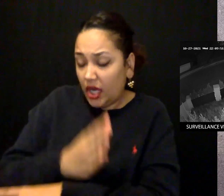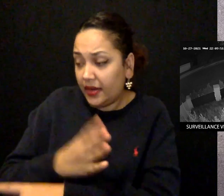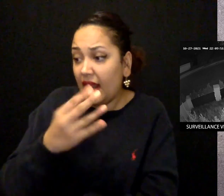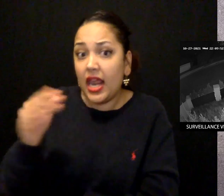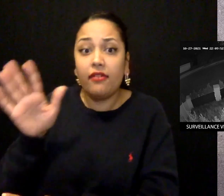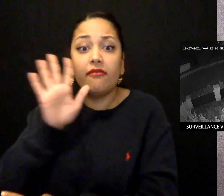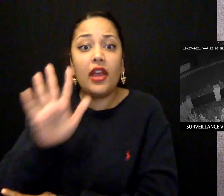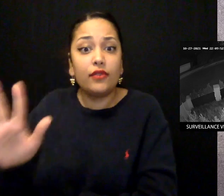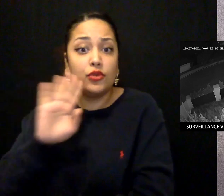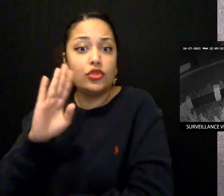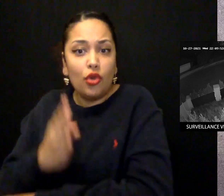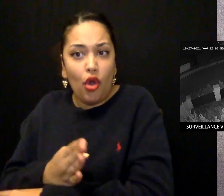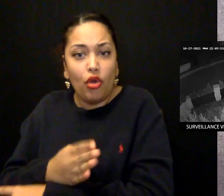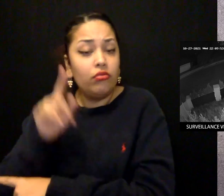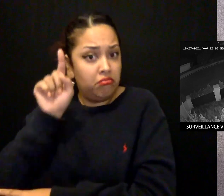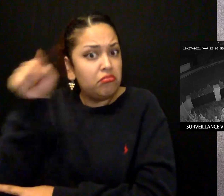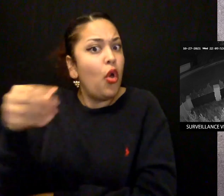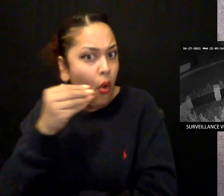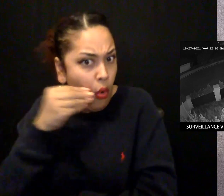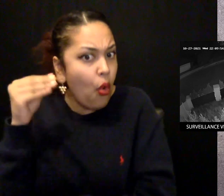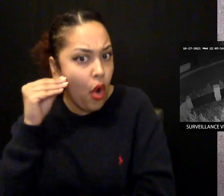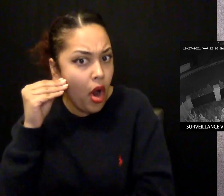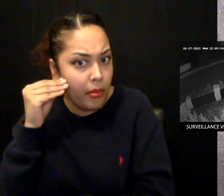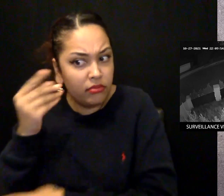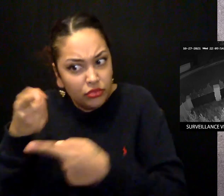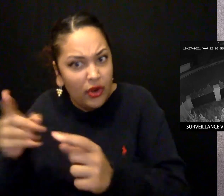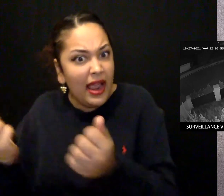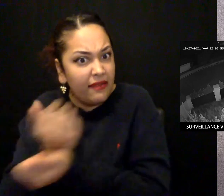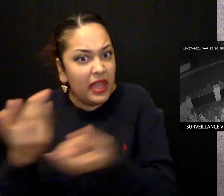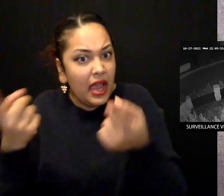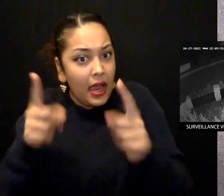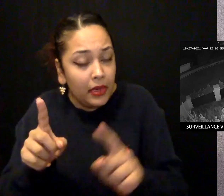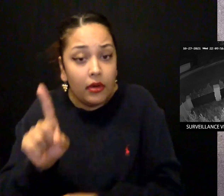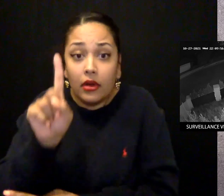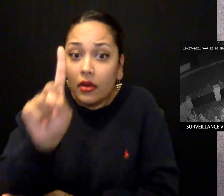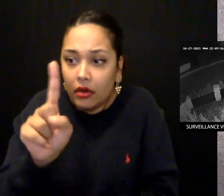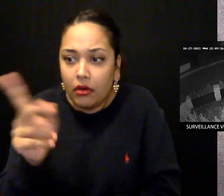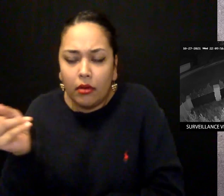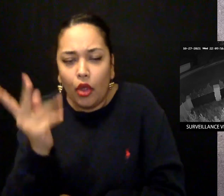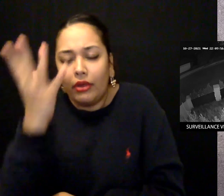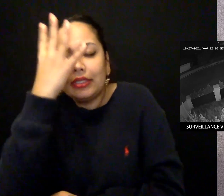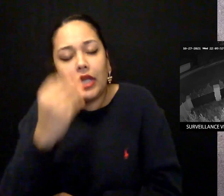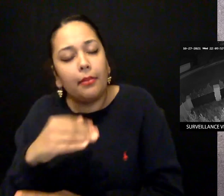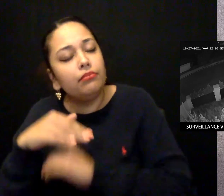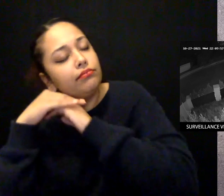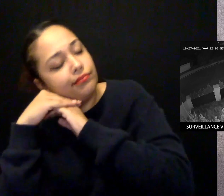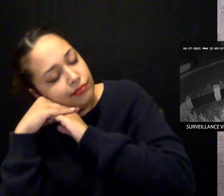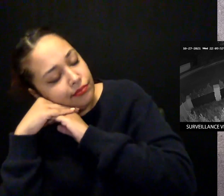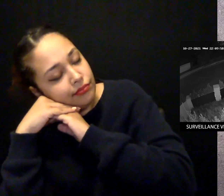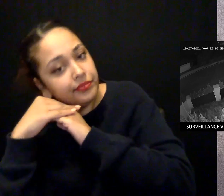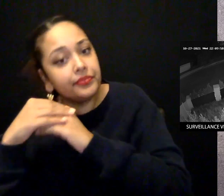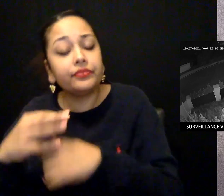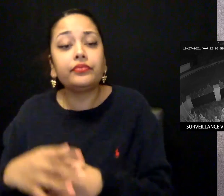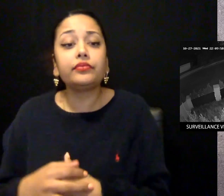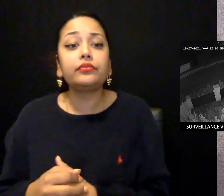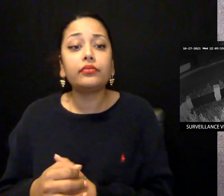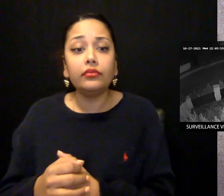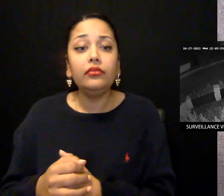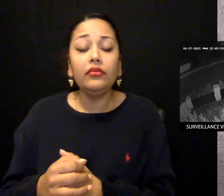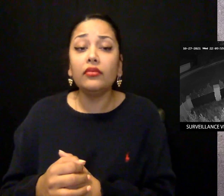all the while her seven-year-old son and five-year-old daughter were home at the time but they slept through the entire ordeal